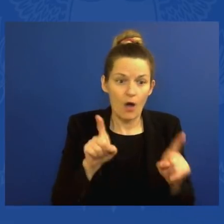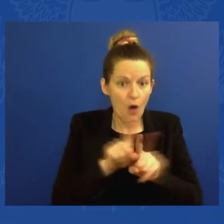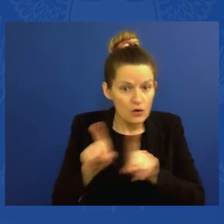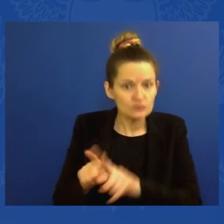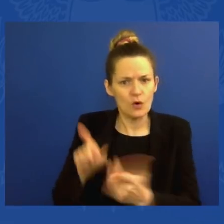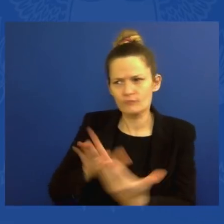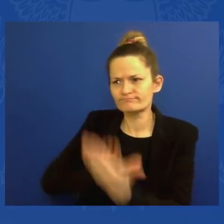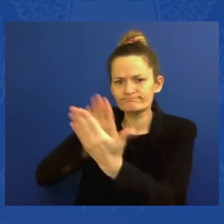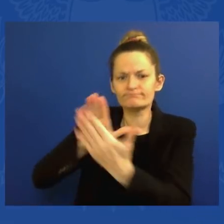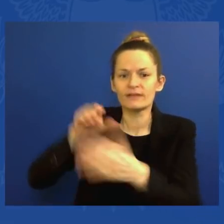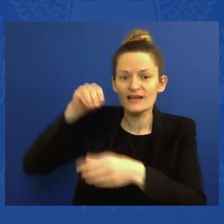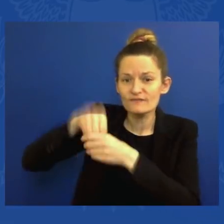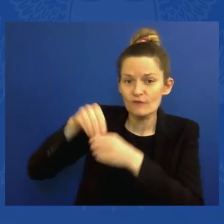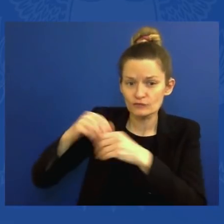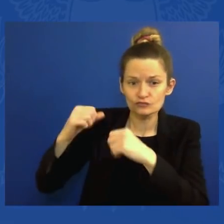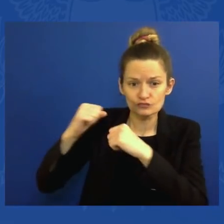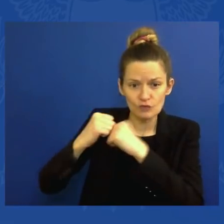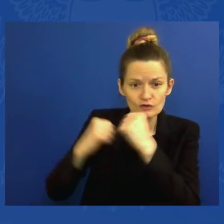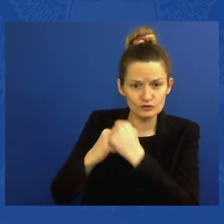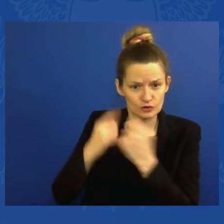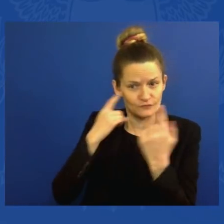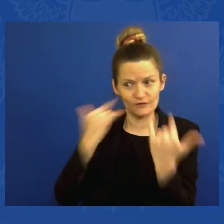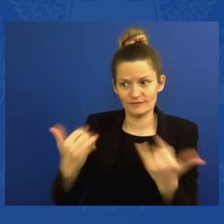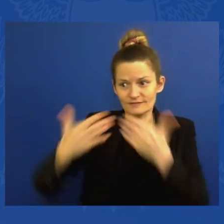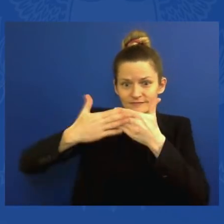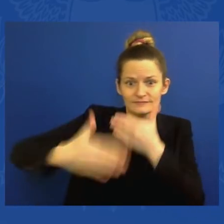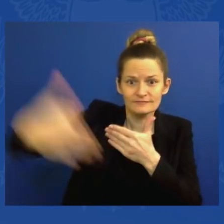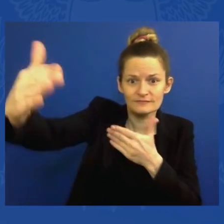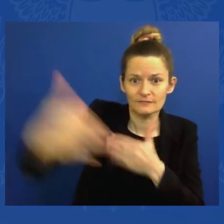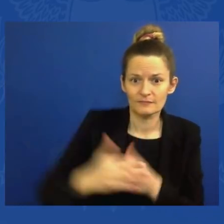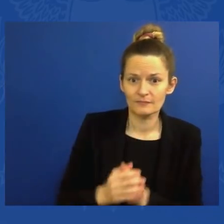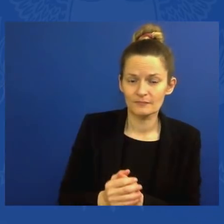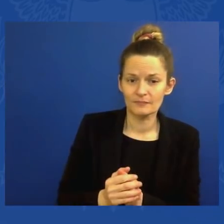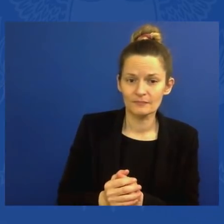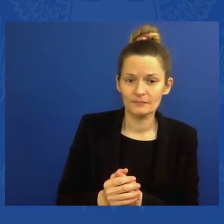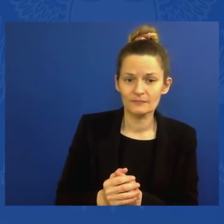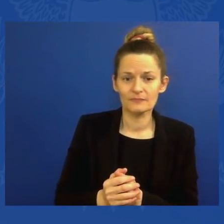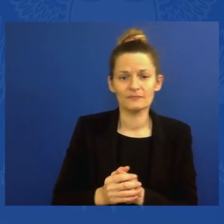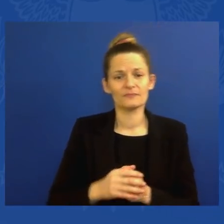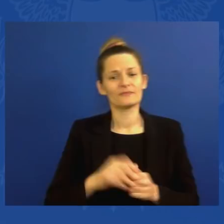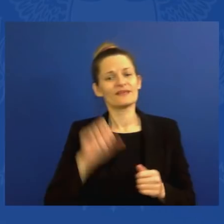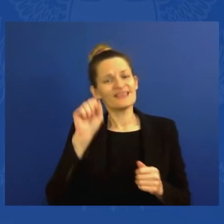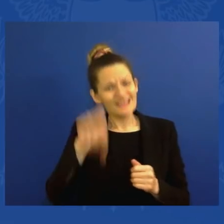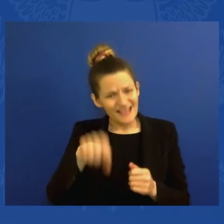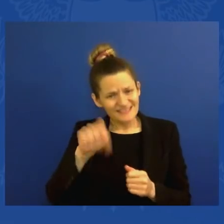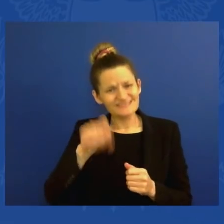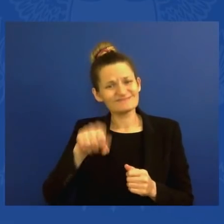It's true that individual sacrifice and hard work are central to the American story. But as my contribution shows,